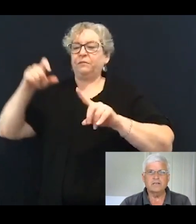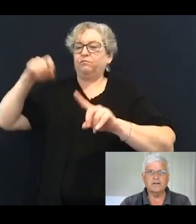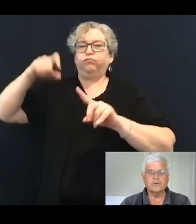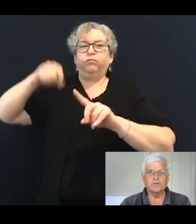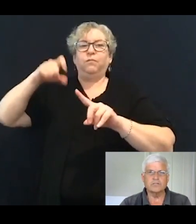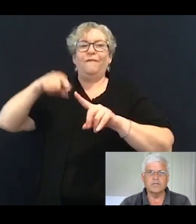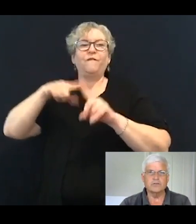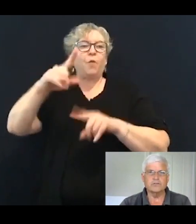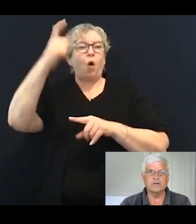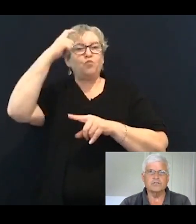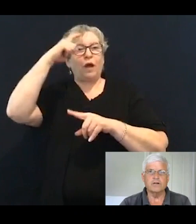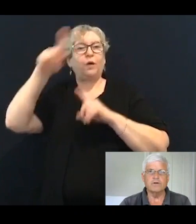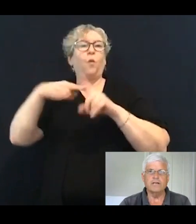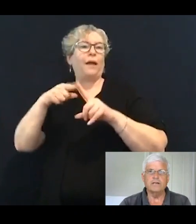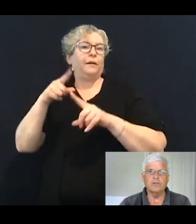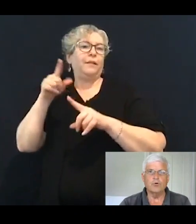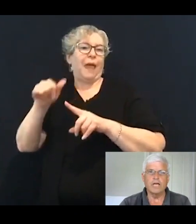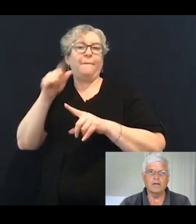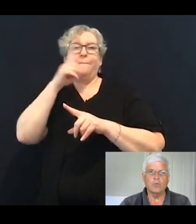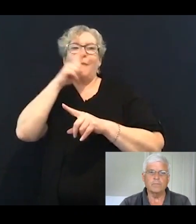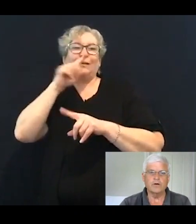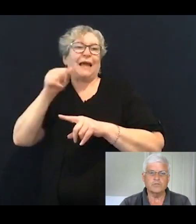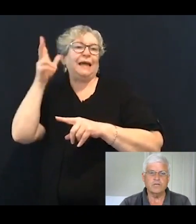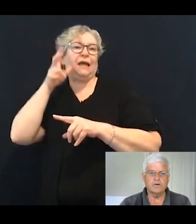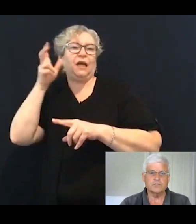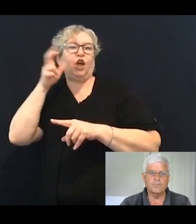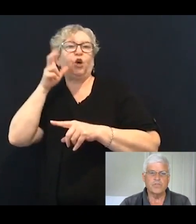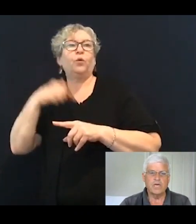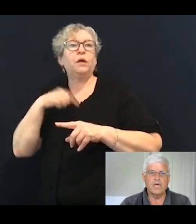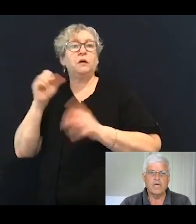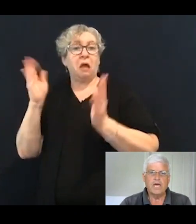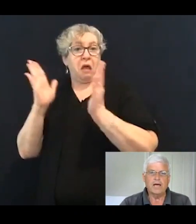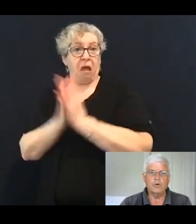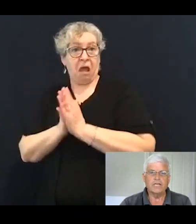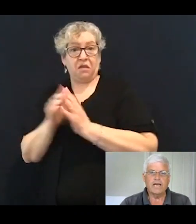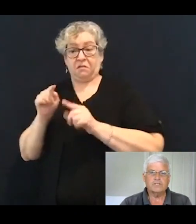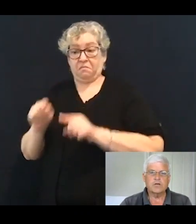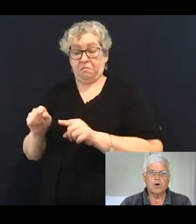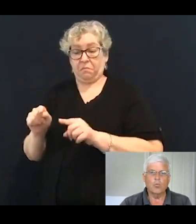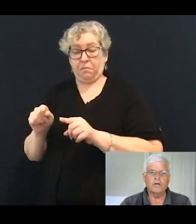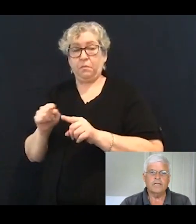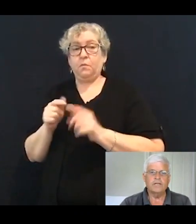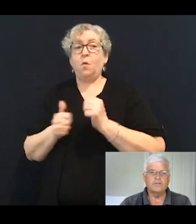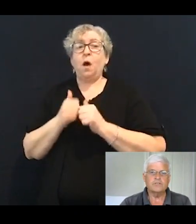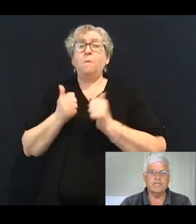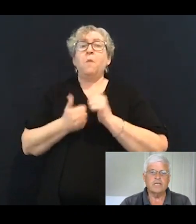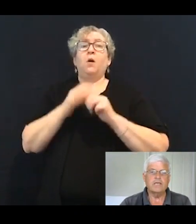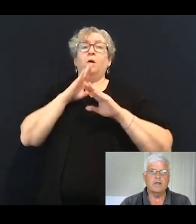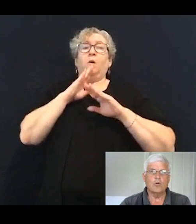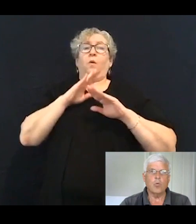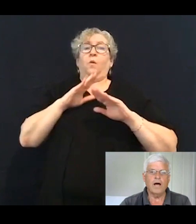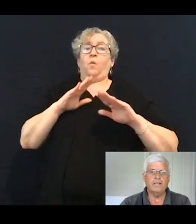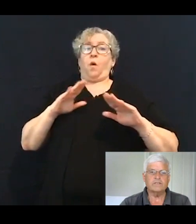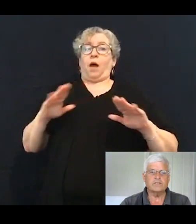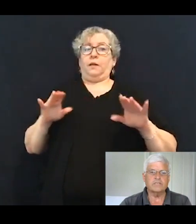are generated in the brain when a mouse hears. And we can ask, what is the quietest sound measured here